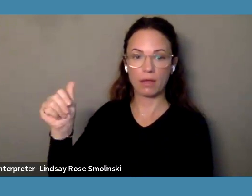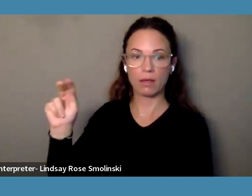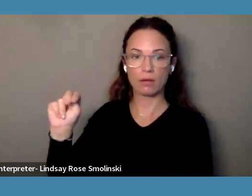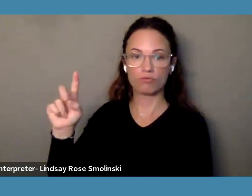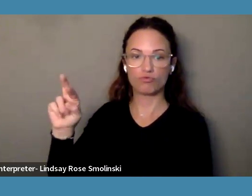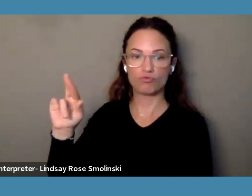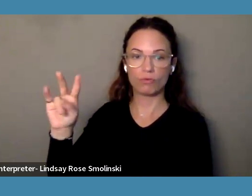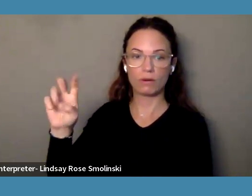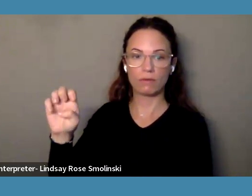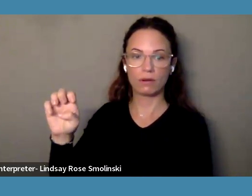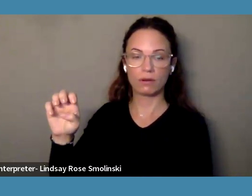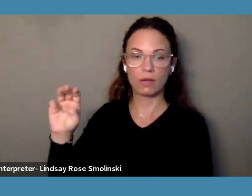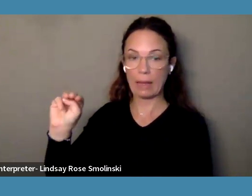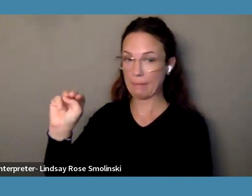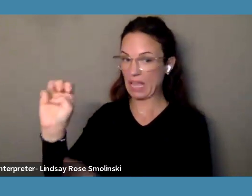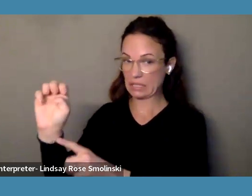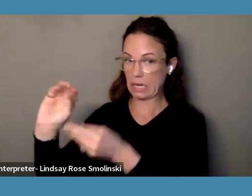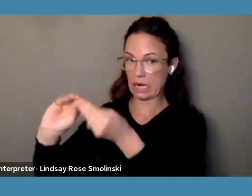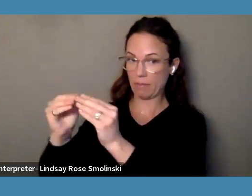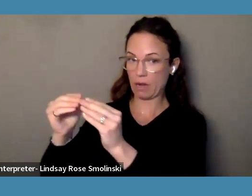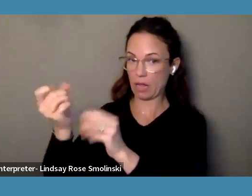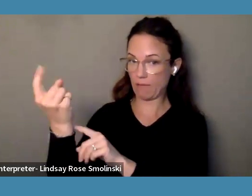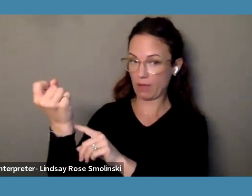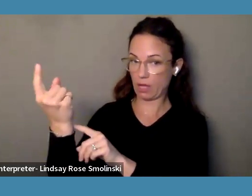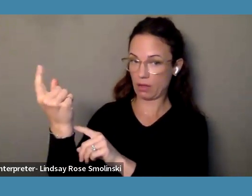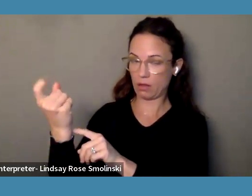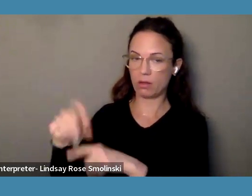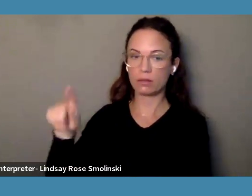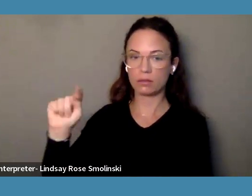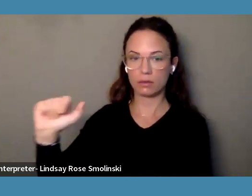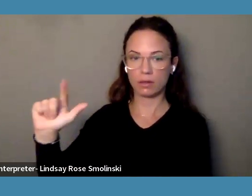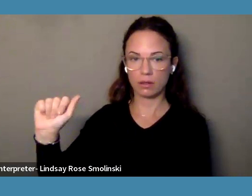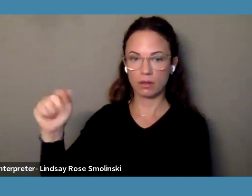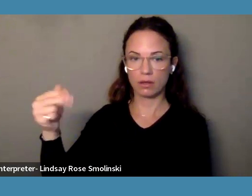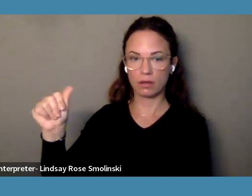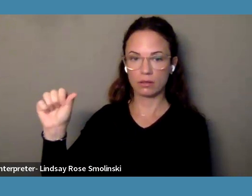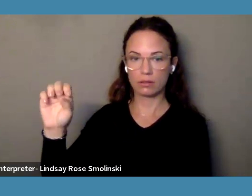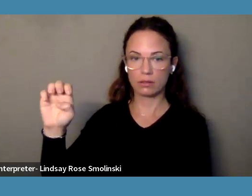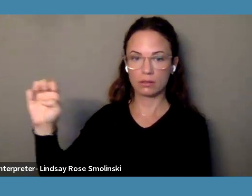MS number 11, mail stop number 11, Tallahassee, Florida 32308.